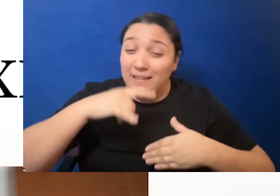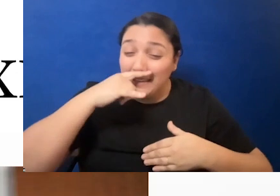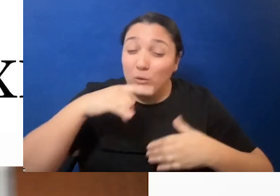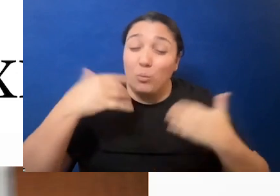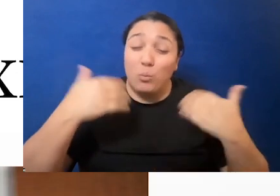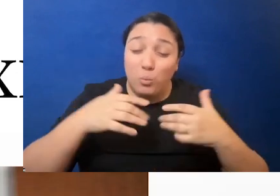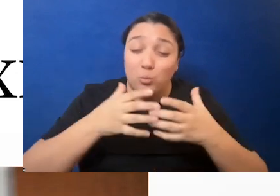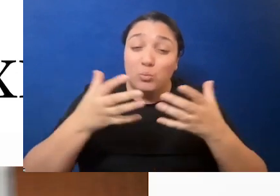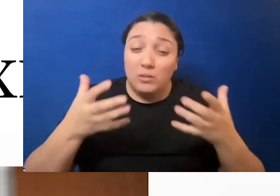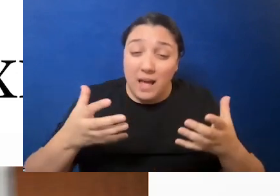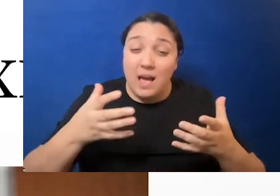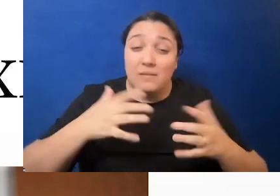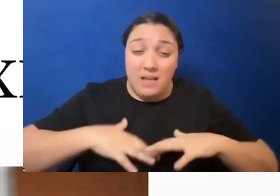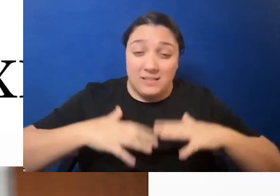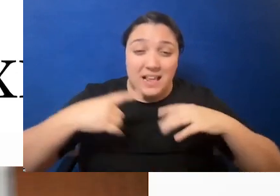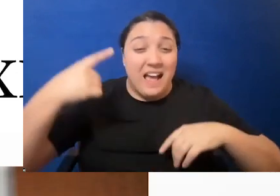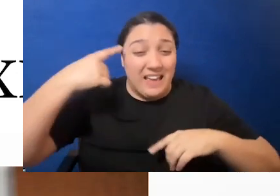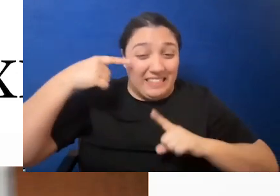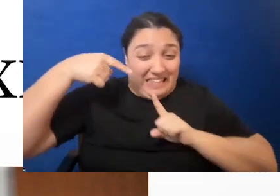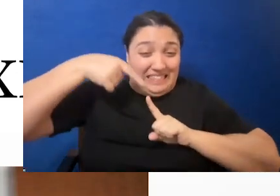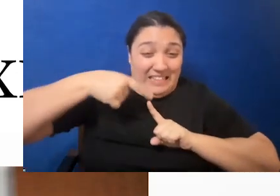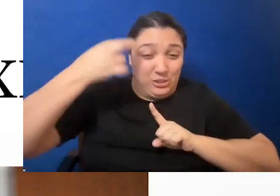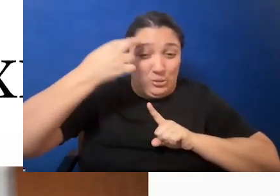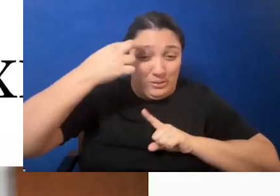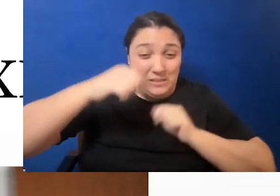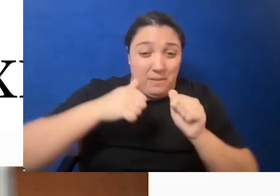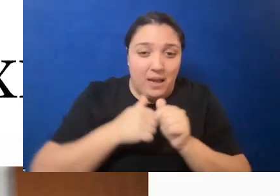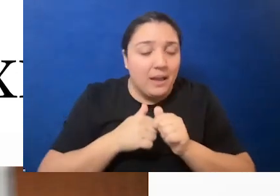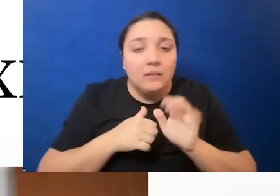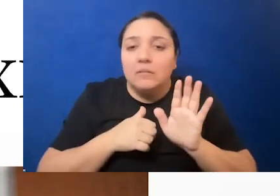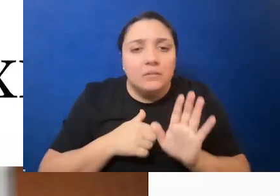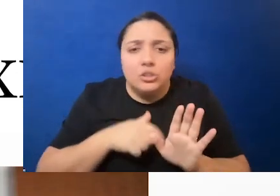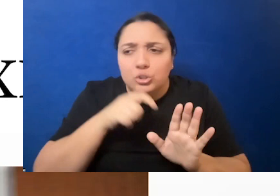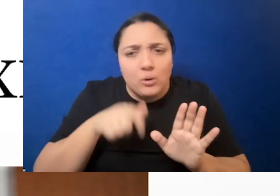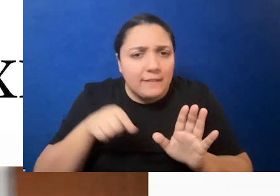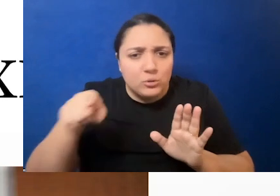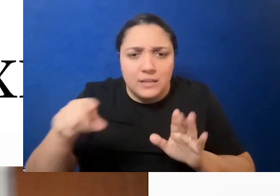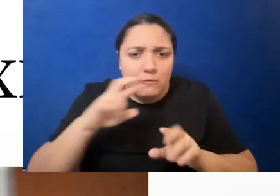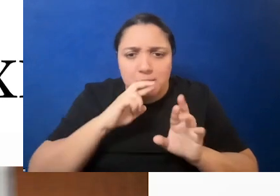ANXIOUS AND THIS IS THE ROOT OF IT. JUST SO IT IS IN THEIR HEAD AND